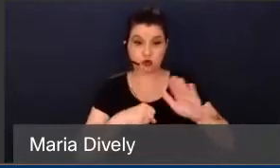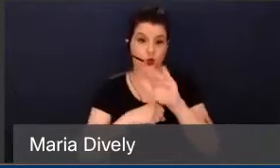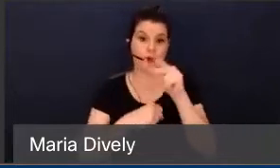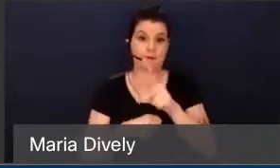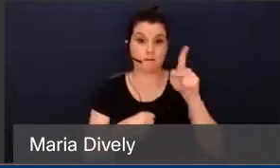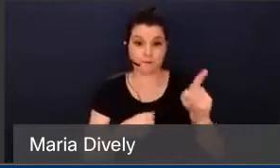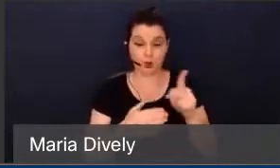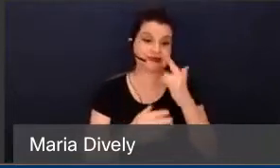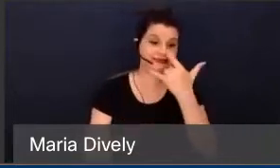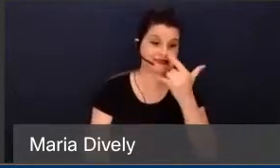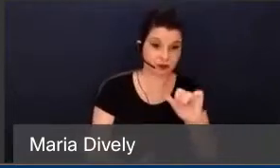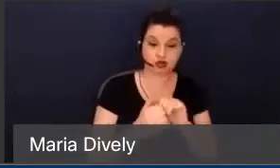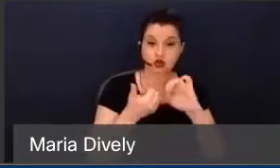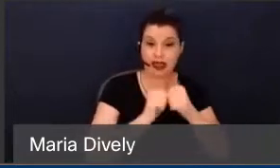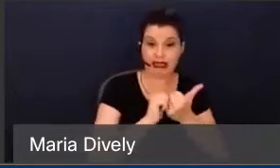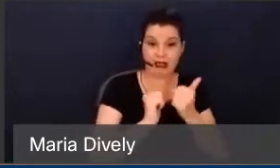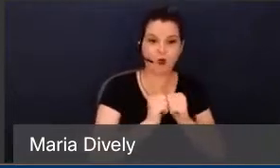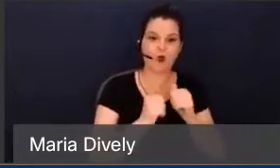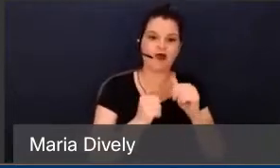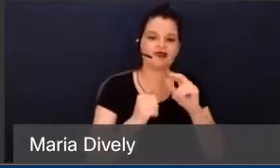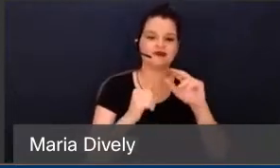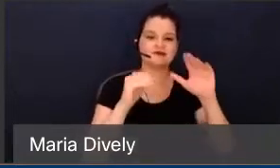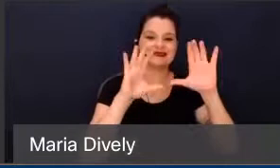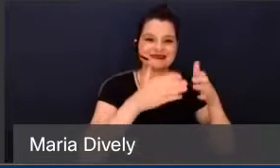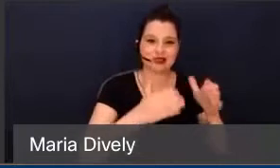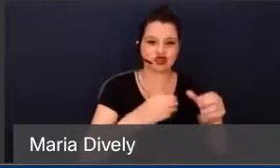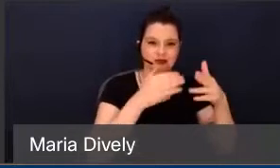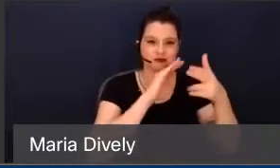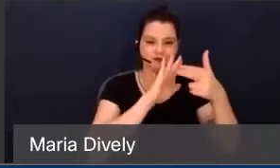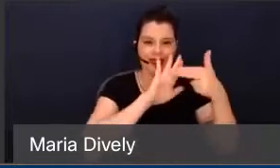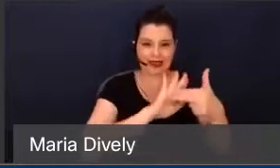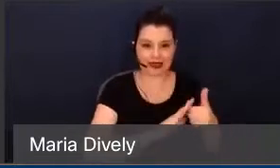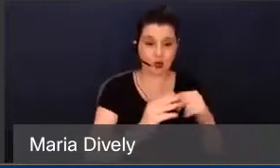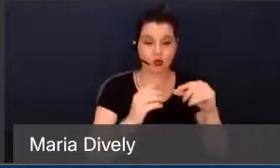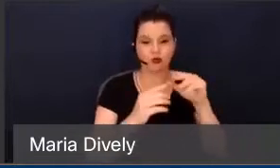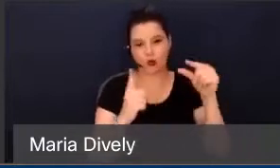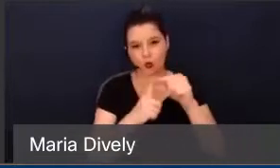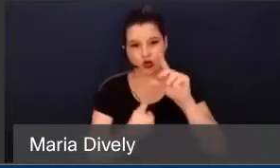similar to the way that section headings provide structure in a word document.